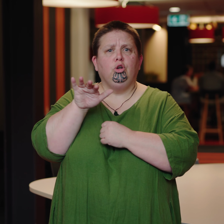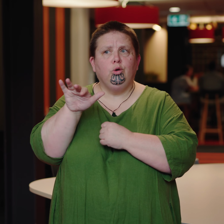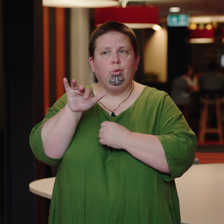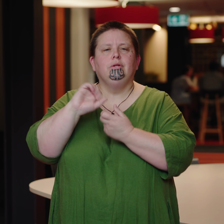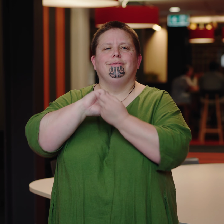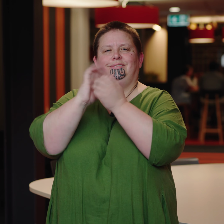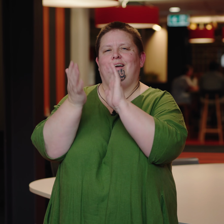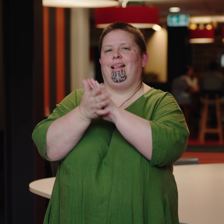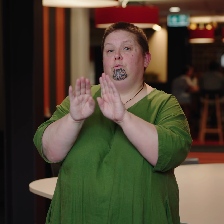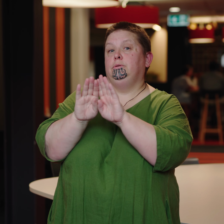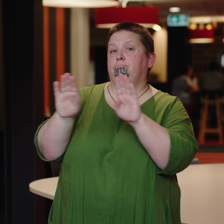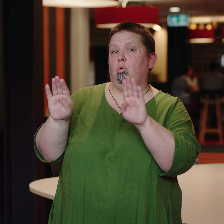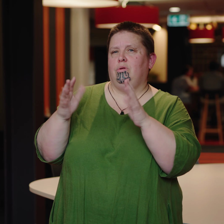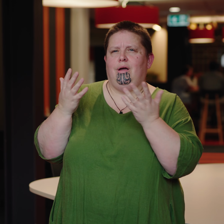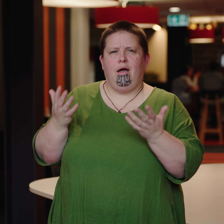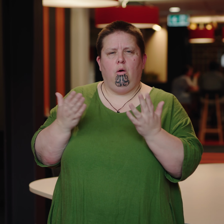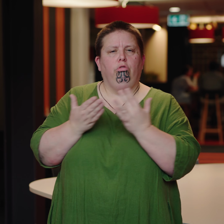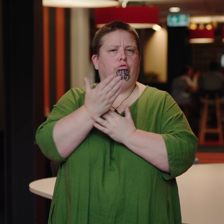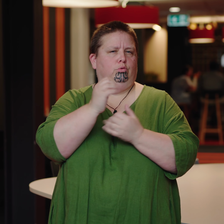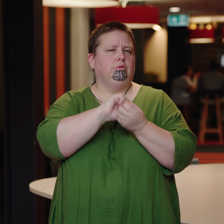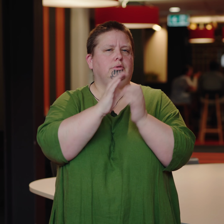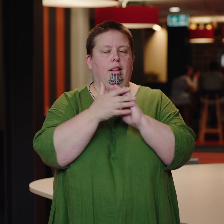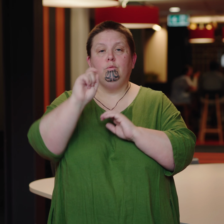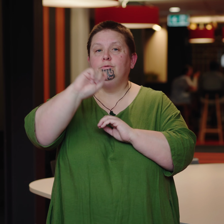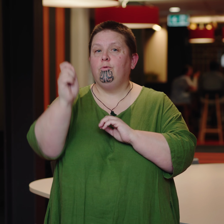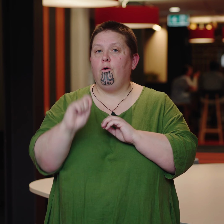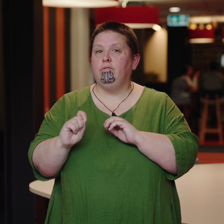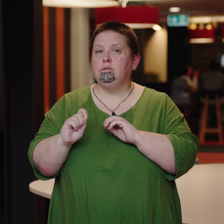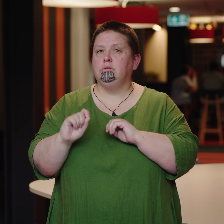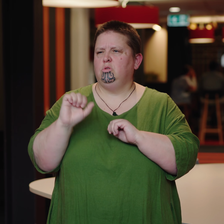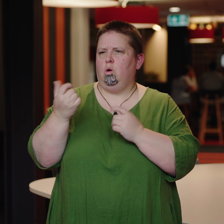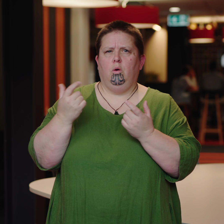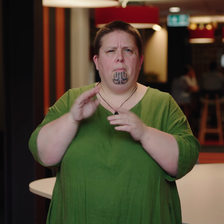Whaikaha provides support through the NZSL office for the NZSL board